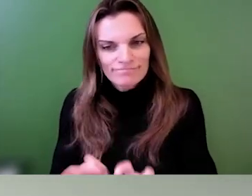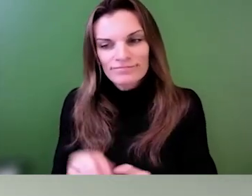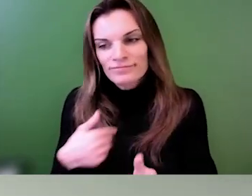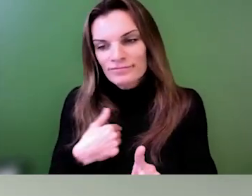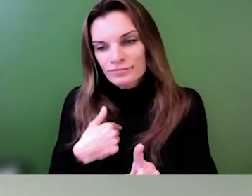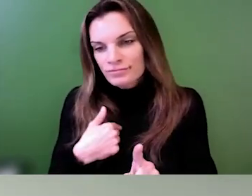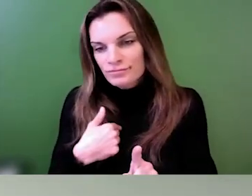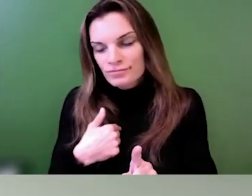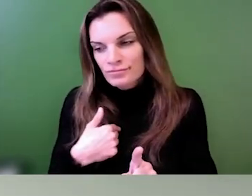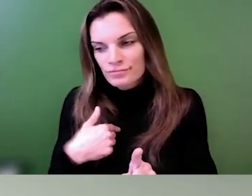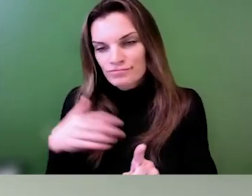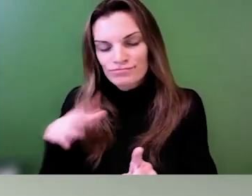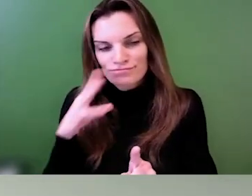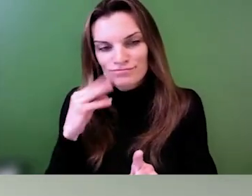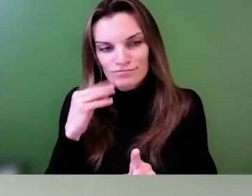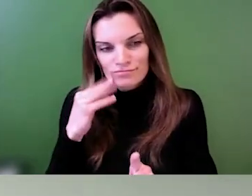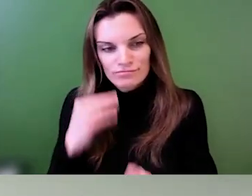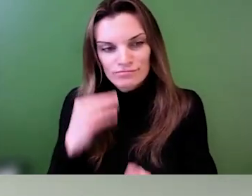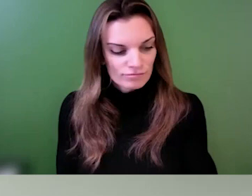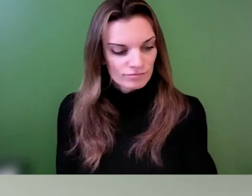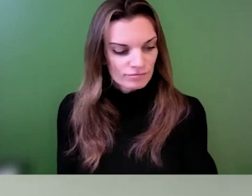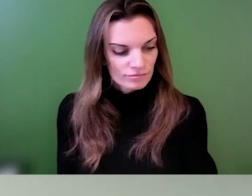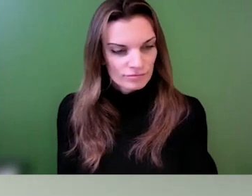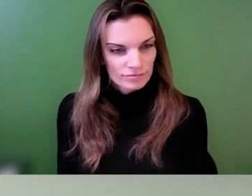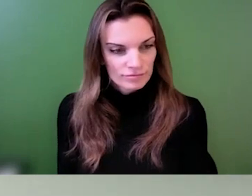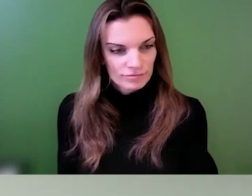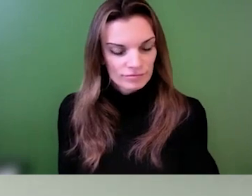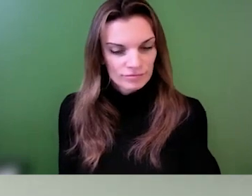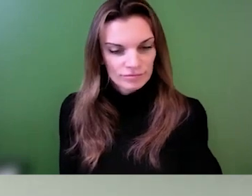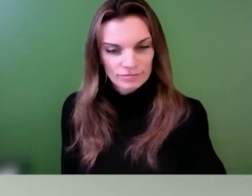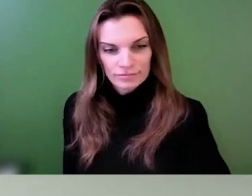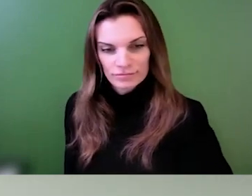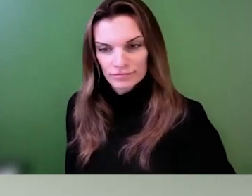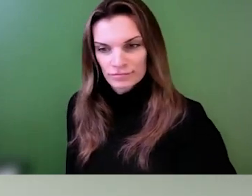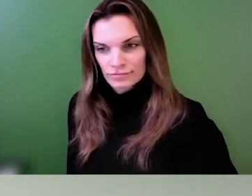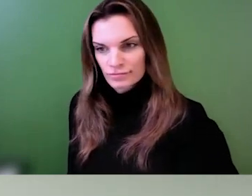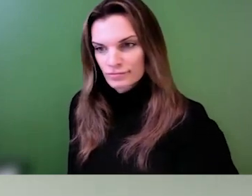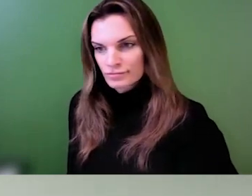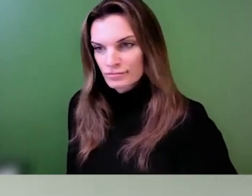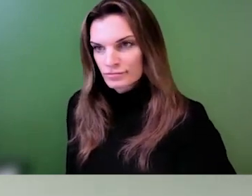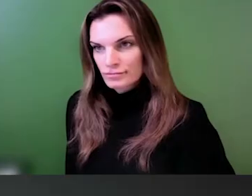haven't been through that process. Thank you,